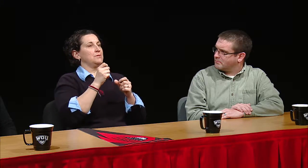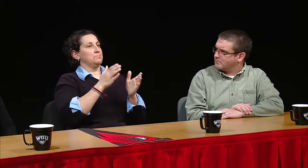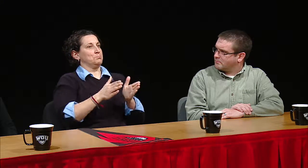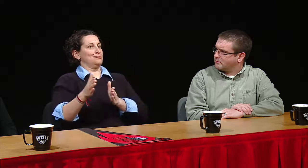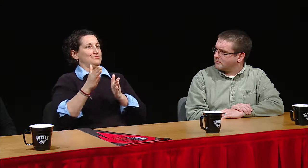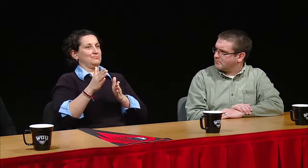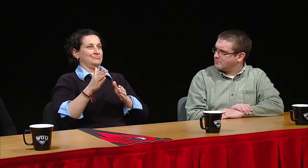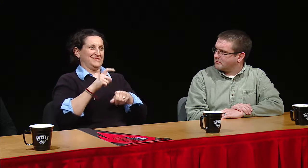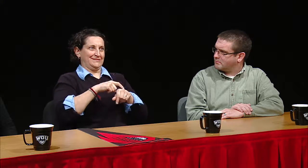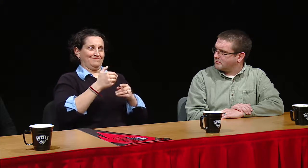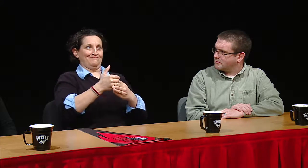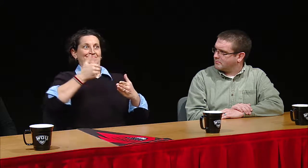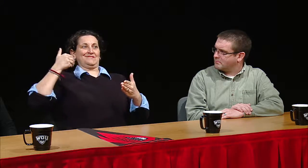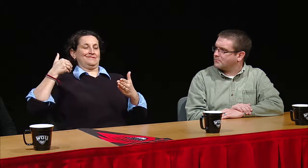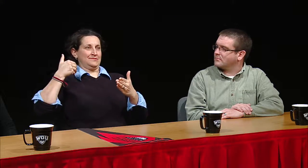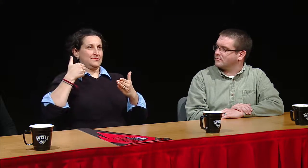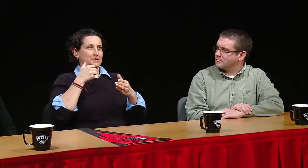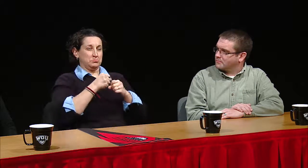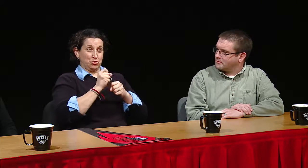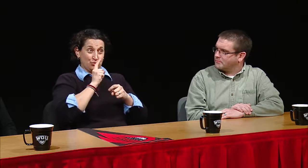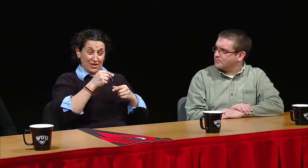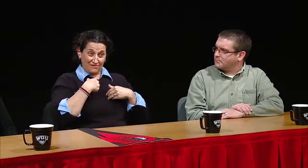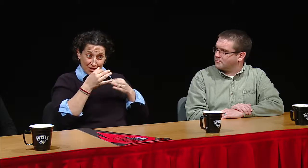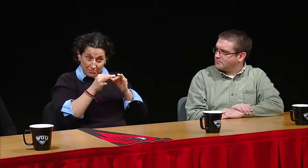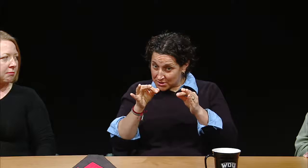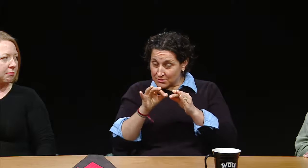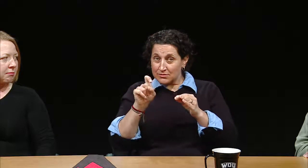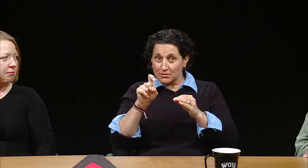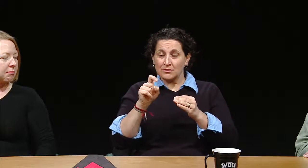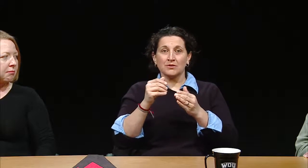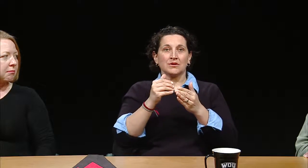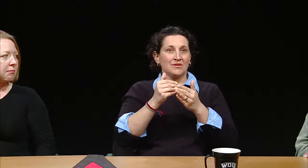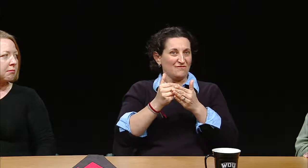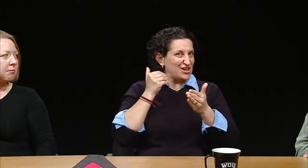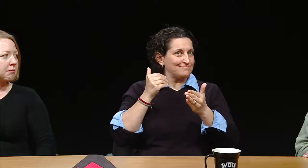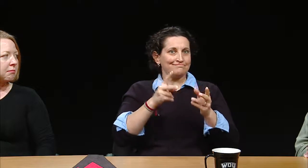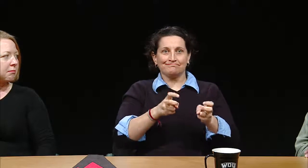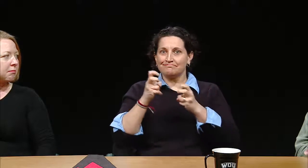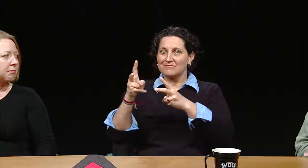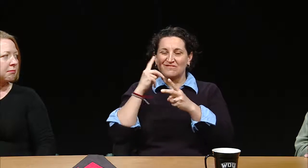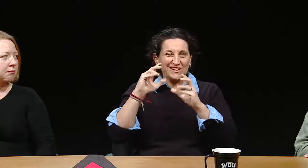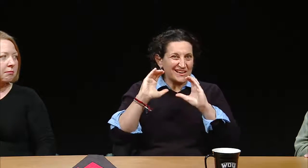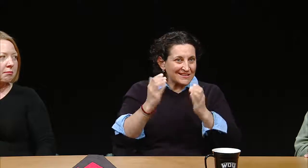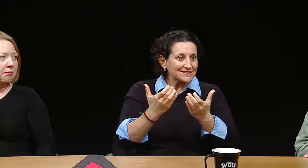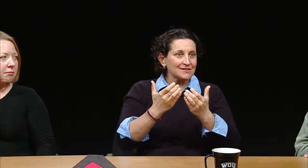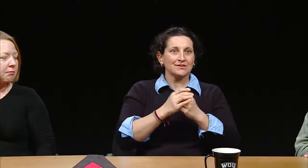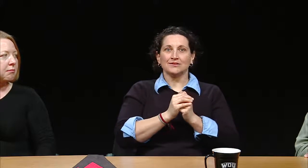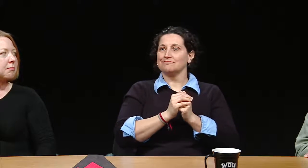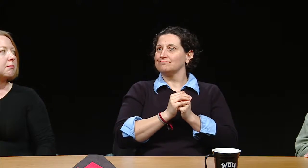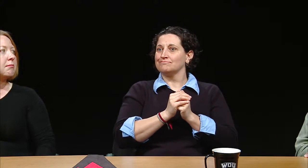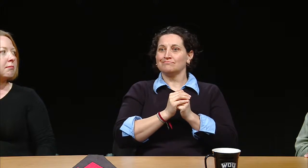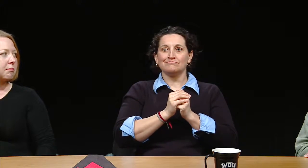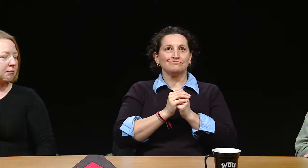For me, it goes back to that first date. We were watching a video. We wanted to go see a movie, but there were no open-captioned films,